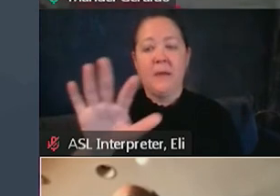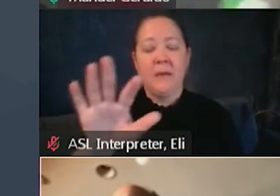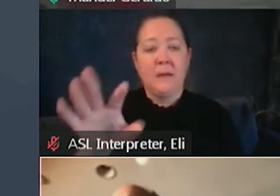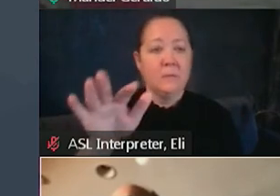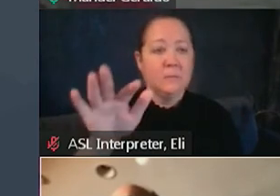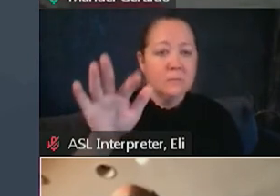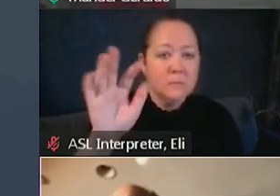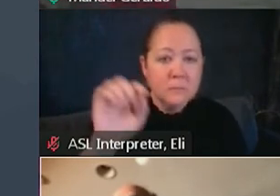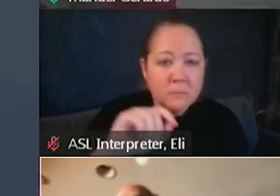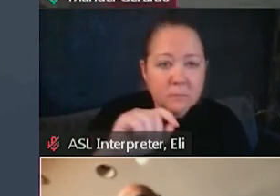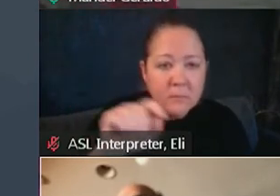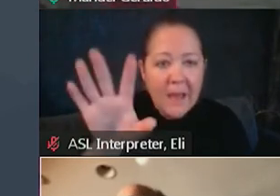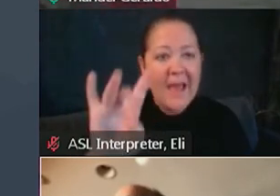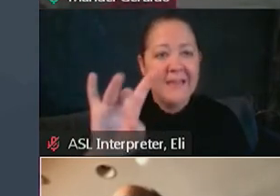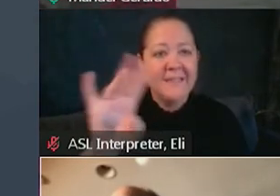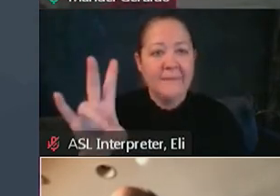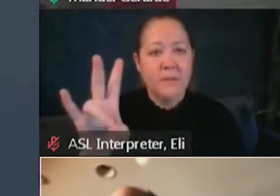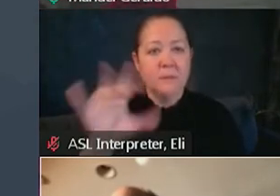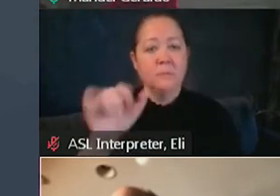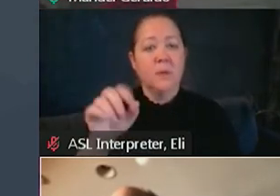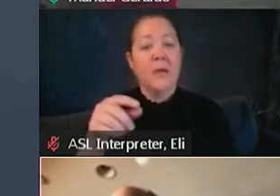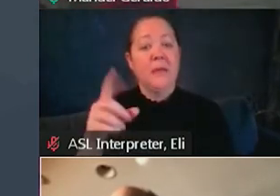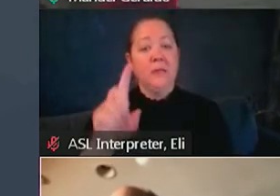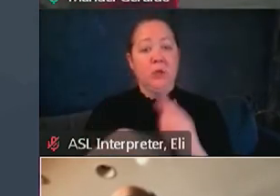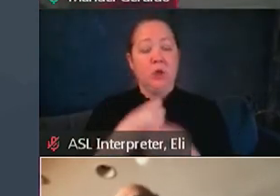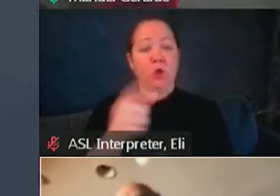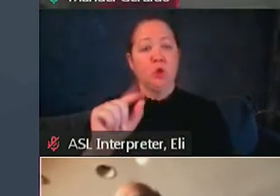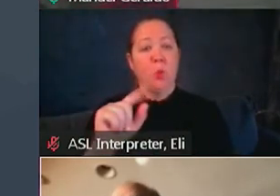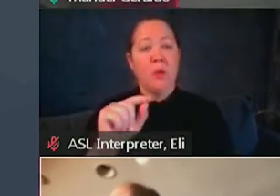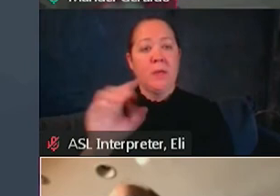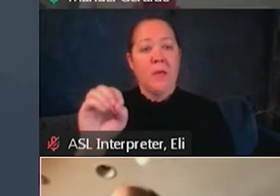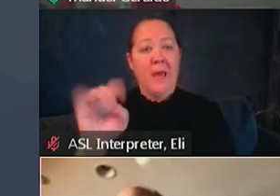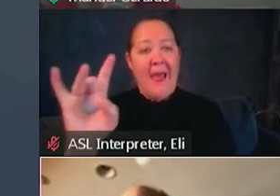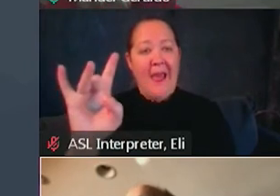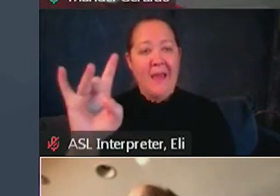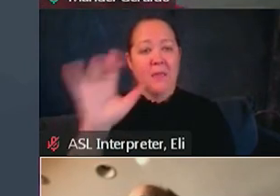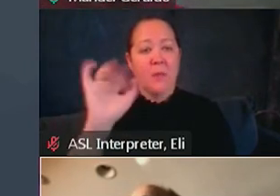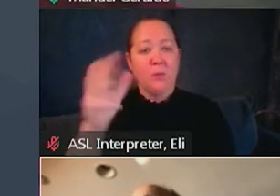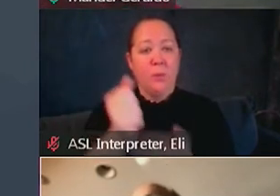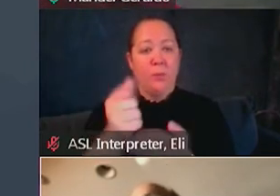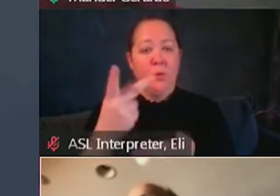the replacement of this facility was approved in the county's capital improvement budget.